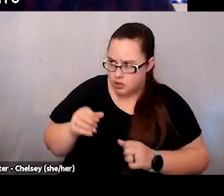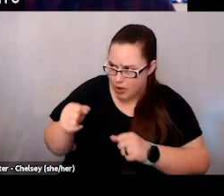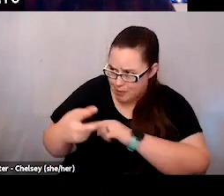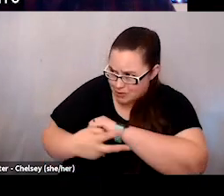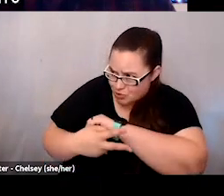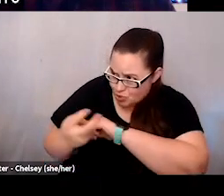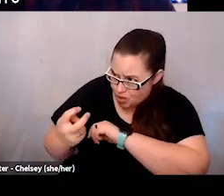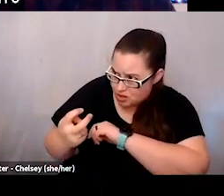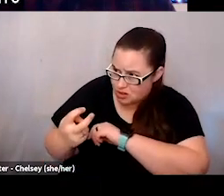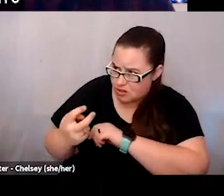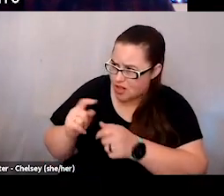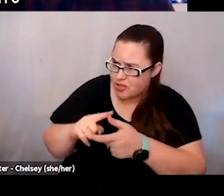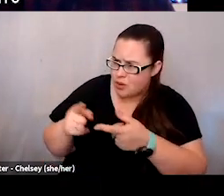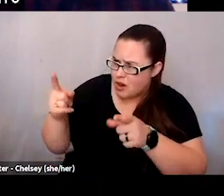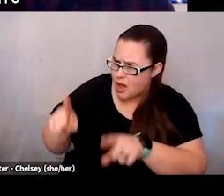or wherever you are. Someone can just steal you.